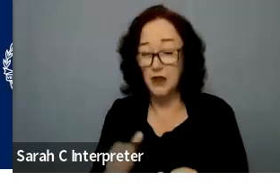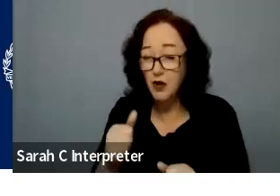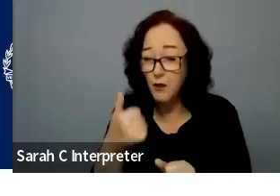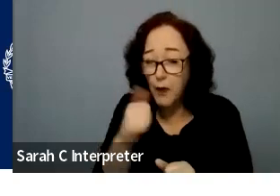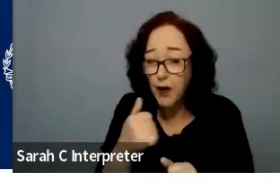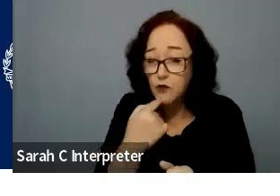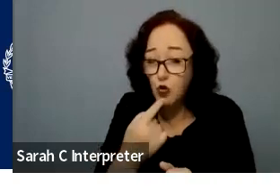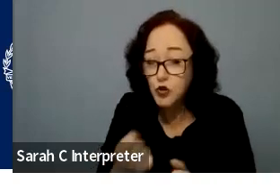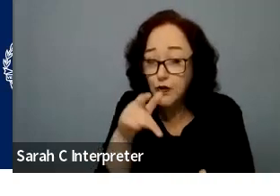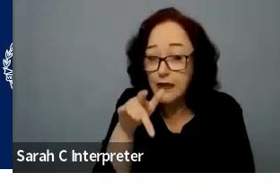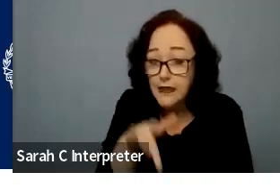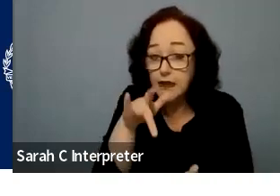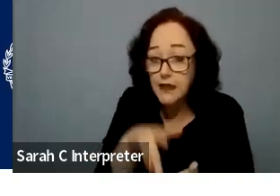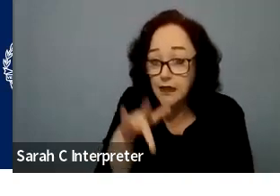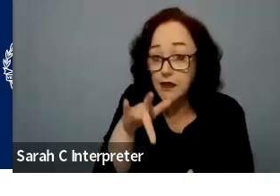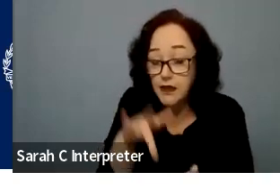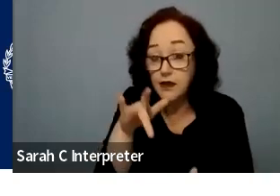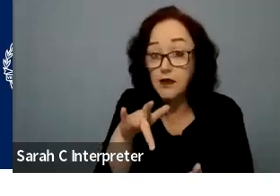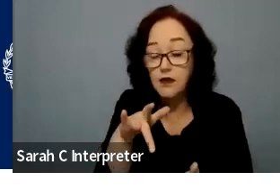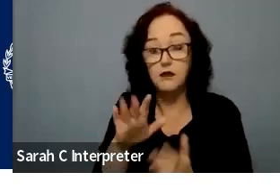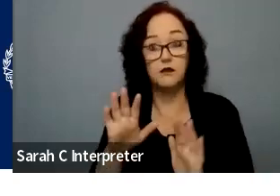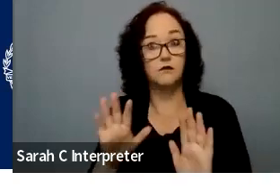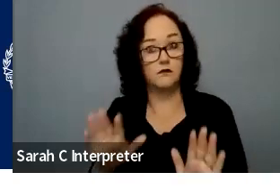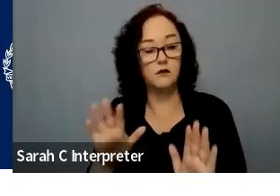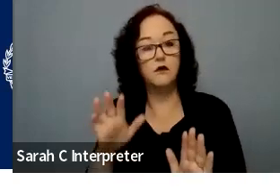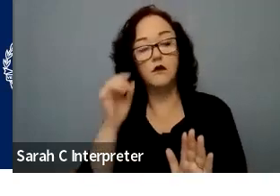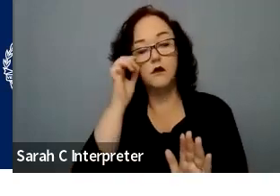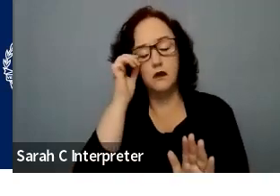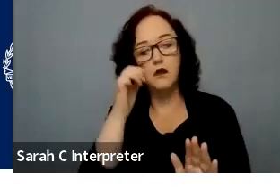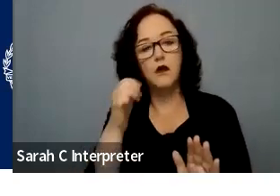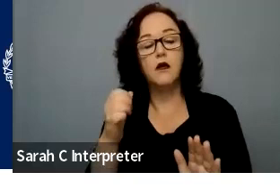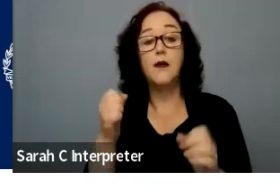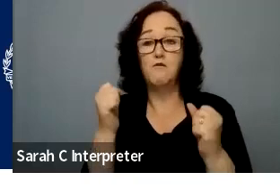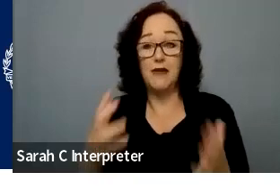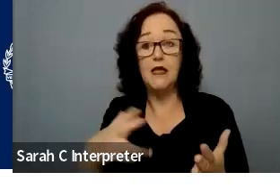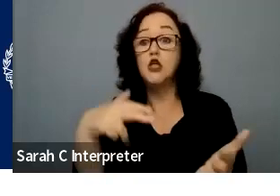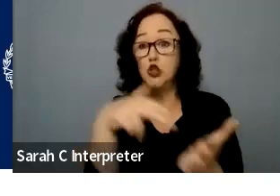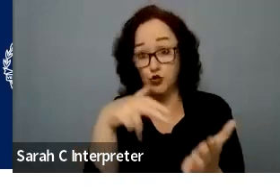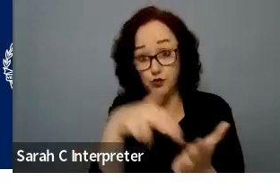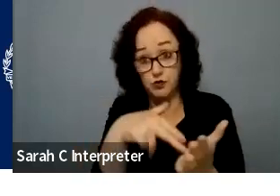clear that it's not just nursing faculty and nurses who are accessing the site periodically,